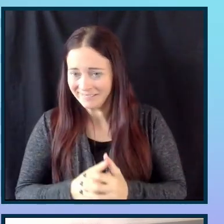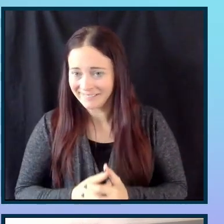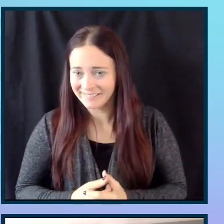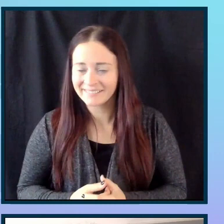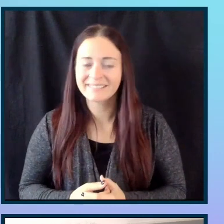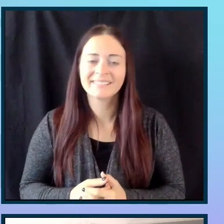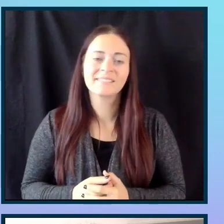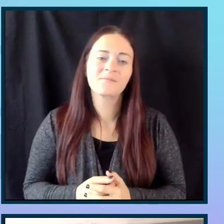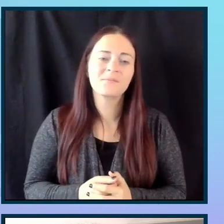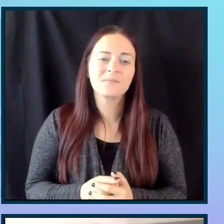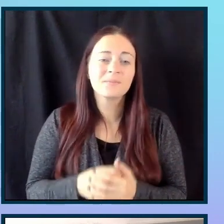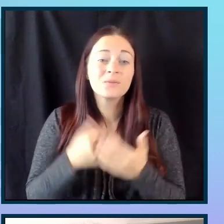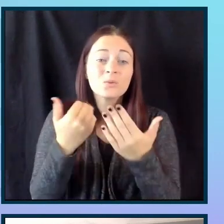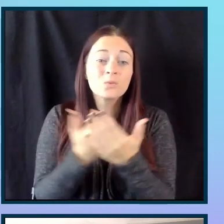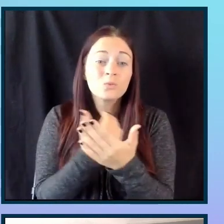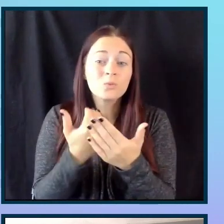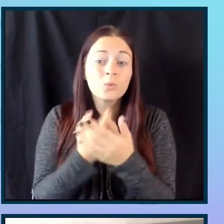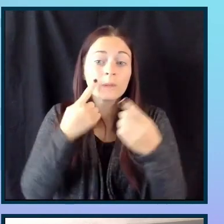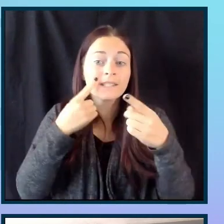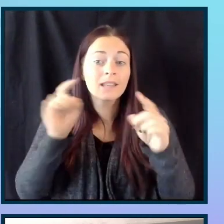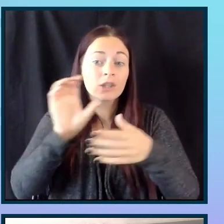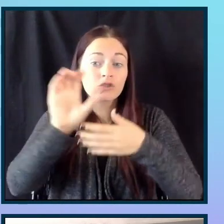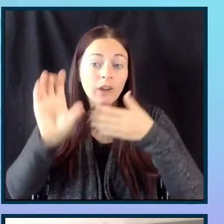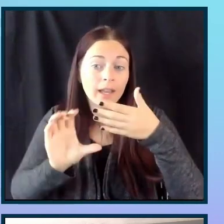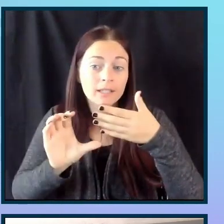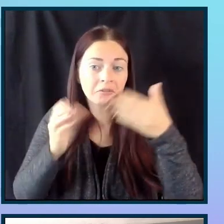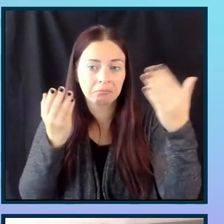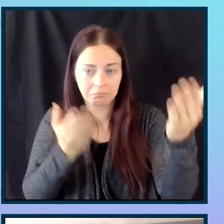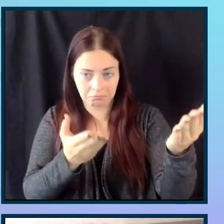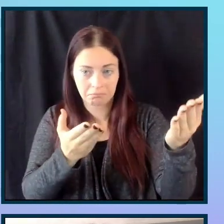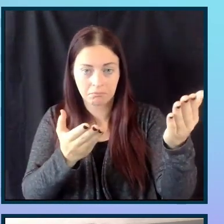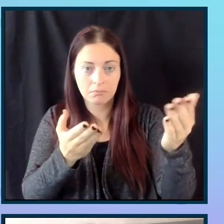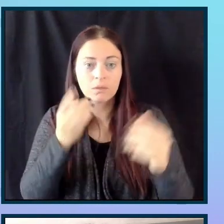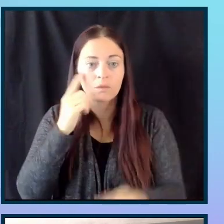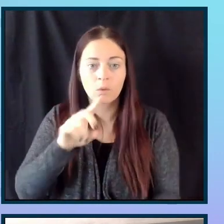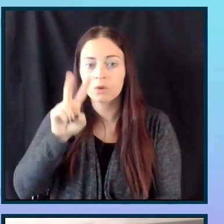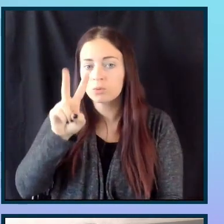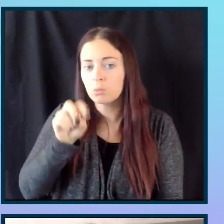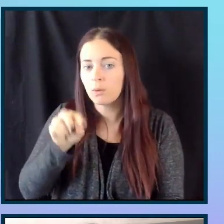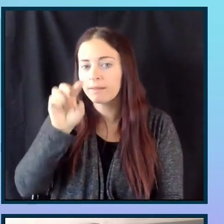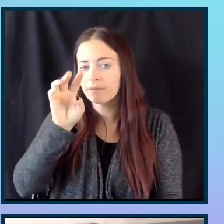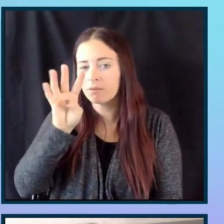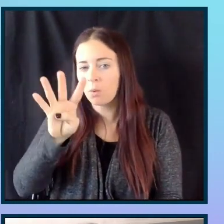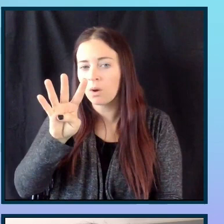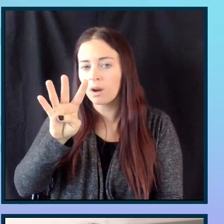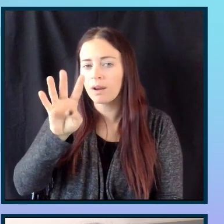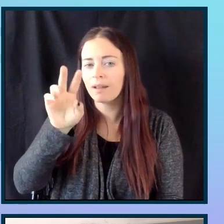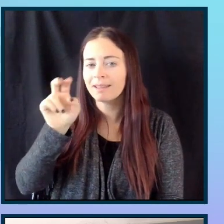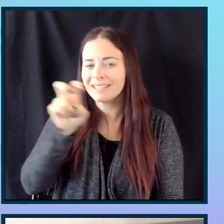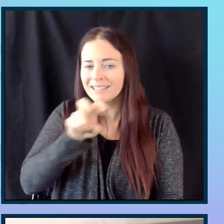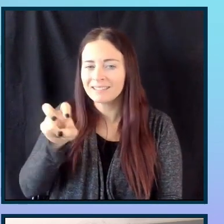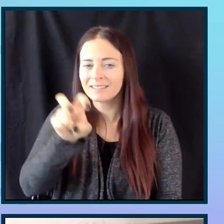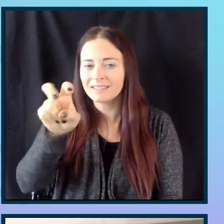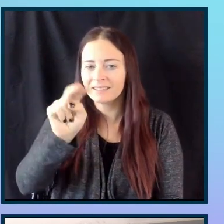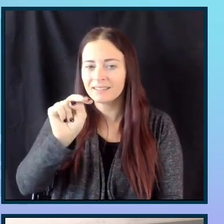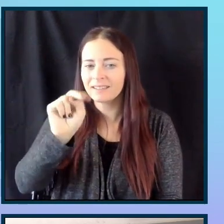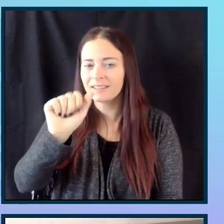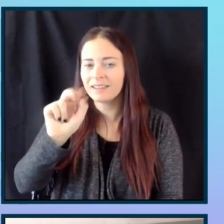So the new success criteria for guideline 2.4 navigable Focus Appearance Minimum,